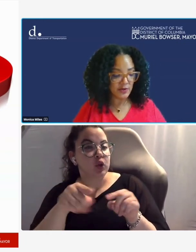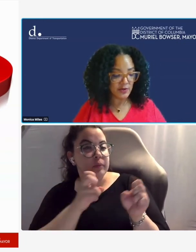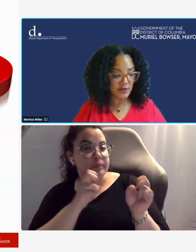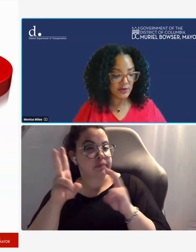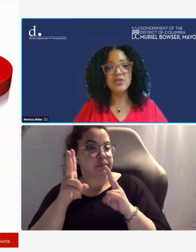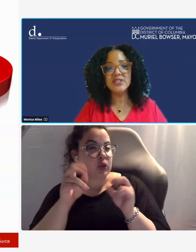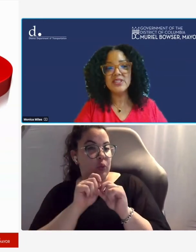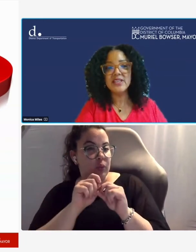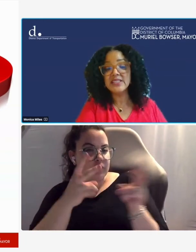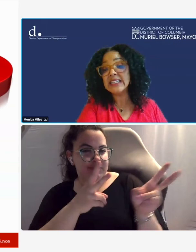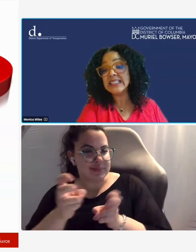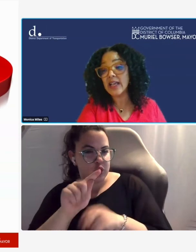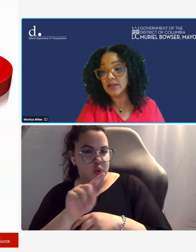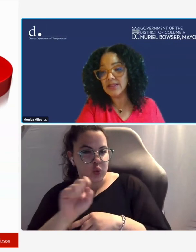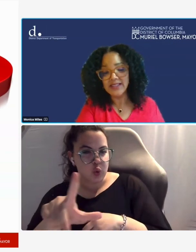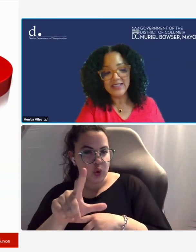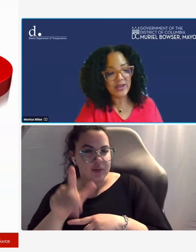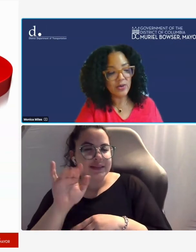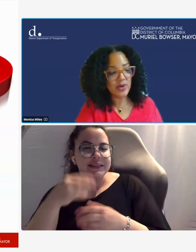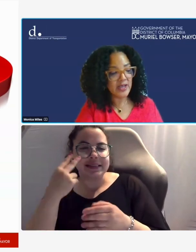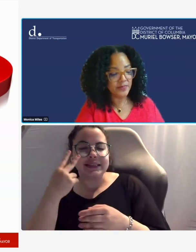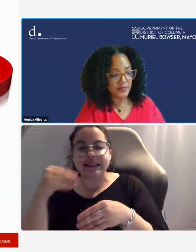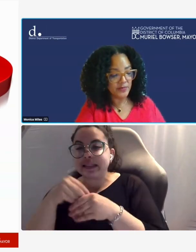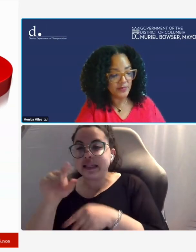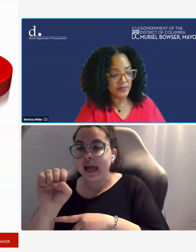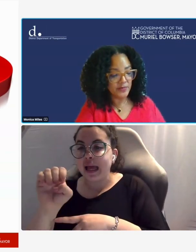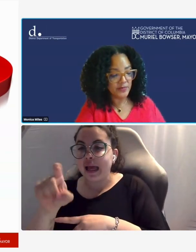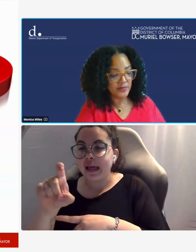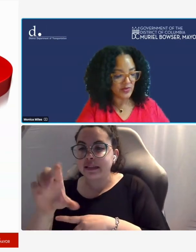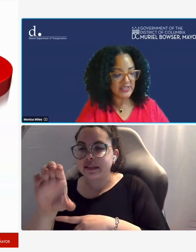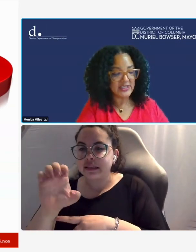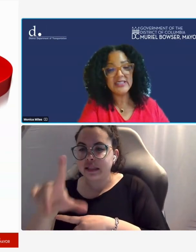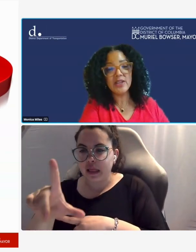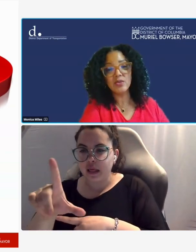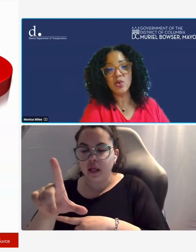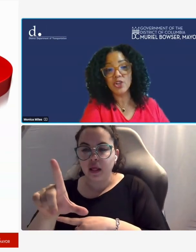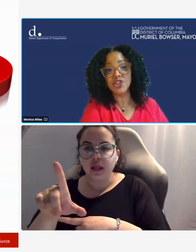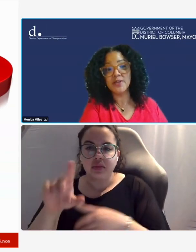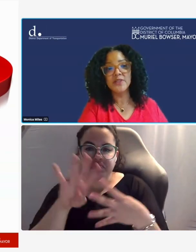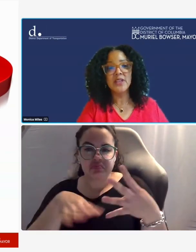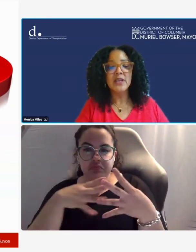the tool you'll see it's in excel so um just in case you're wondering it's an excel worksheet so